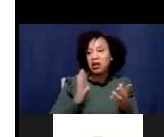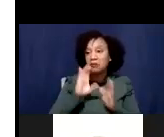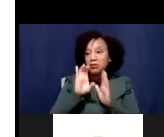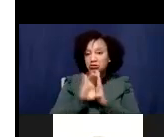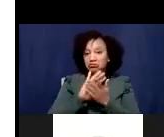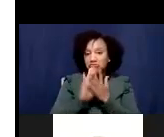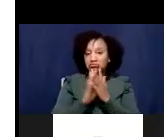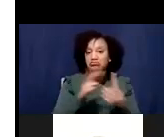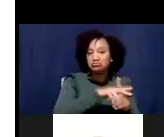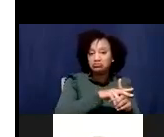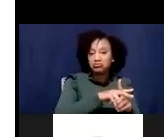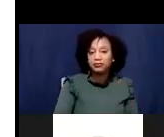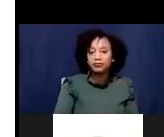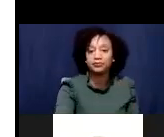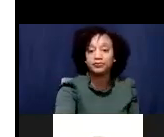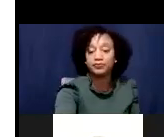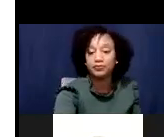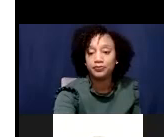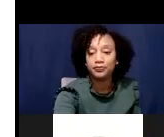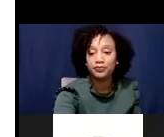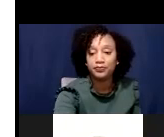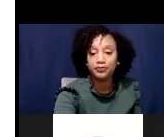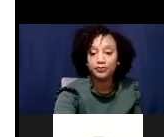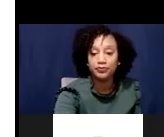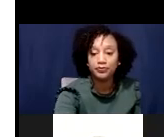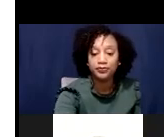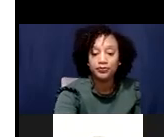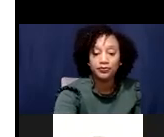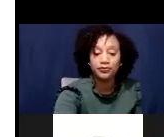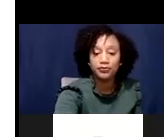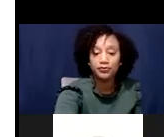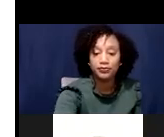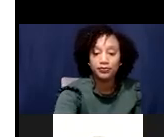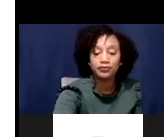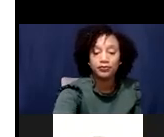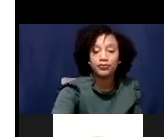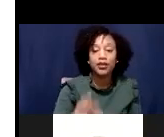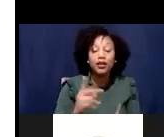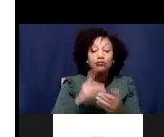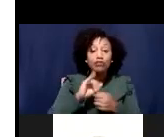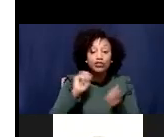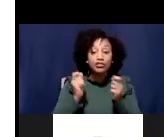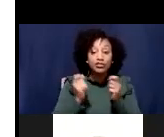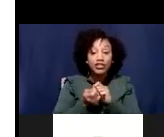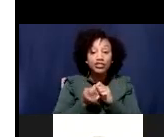If you have project changes to your proposed projects, please communicate those with us